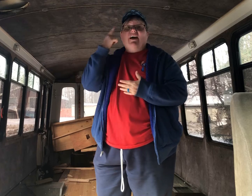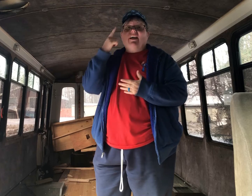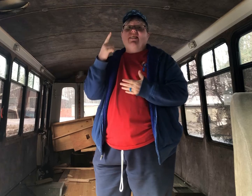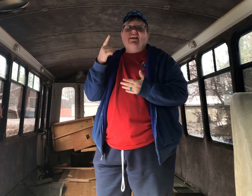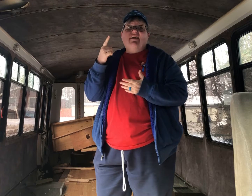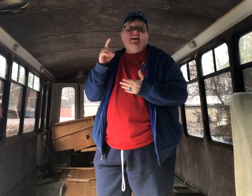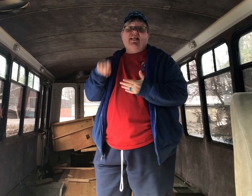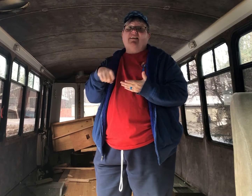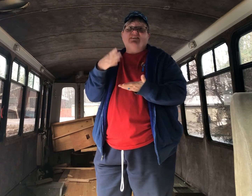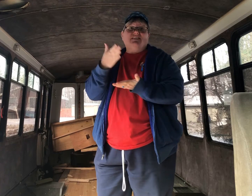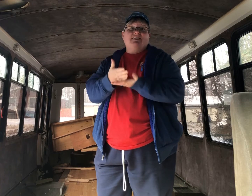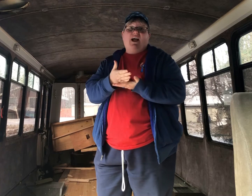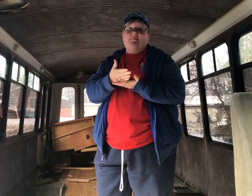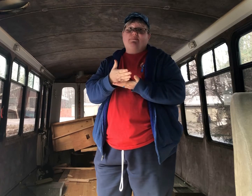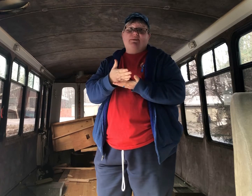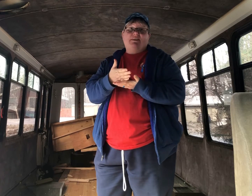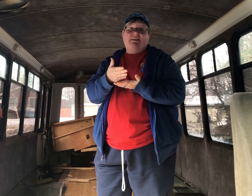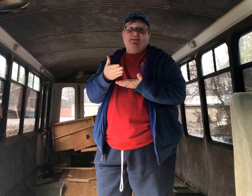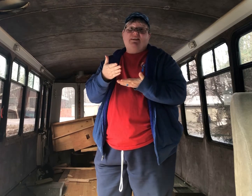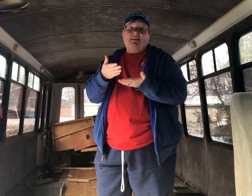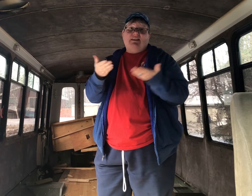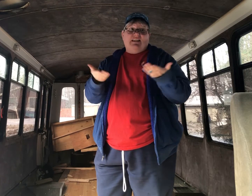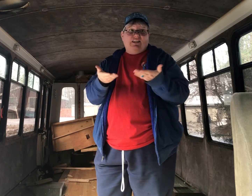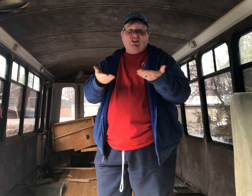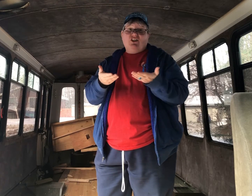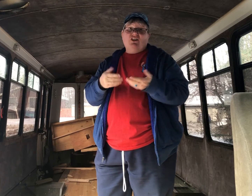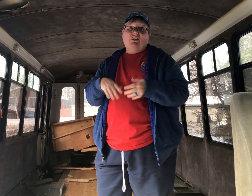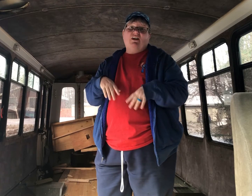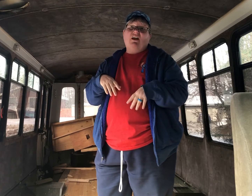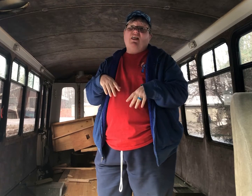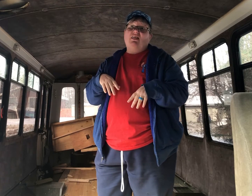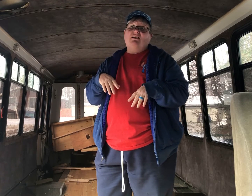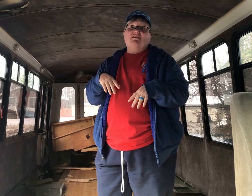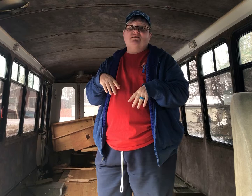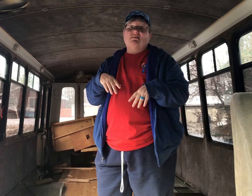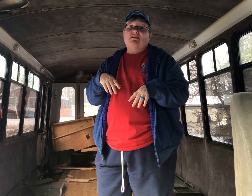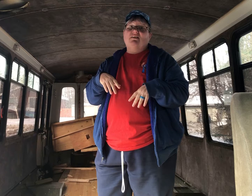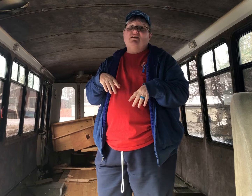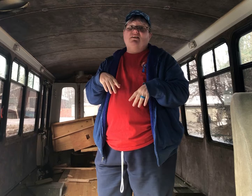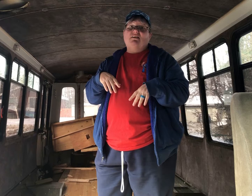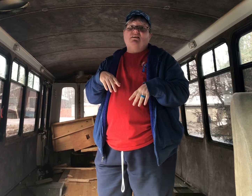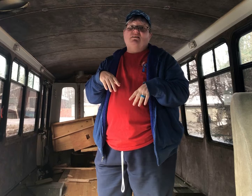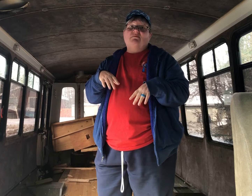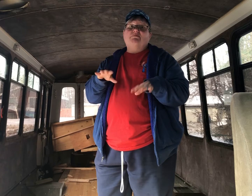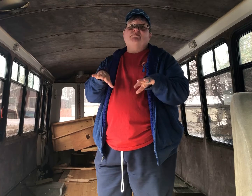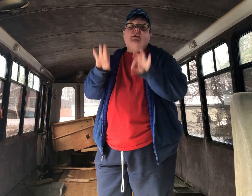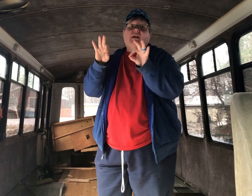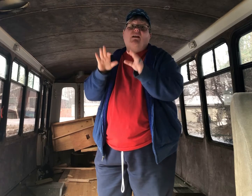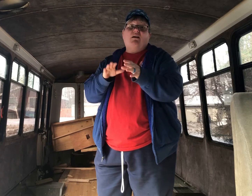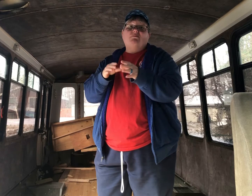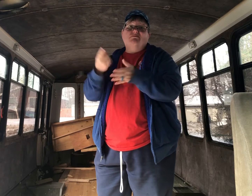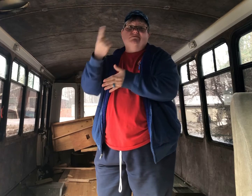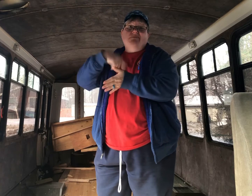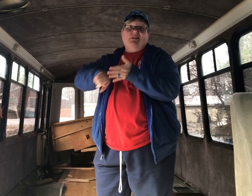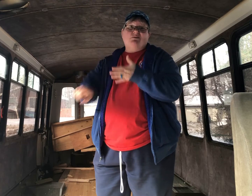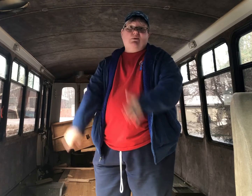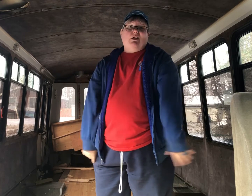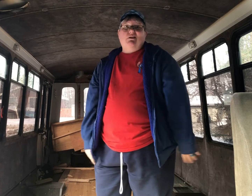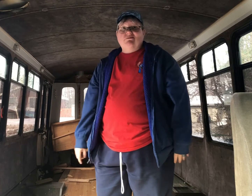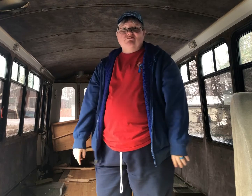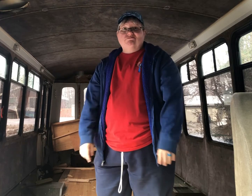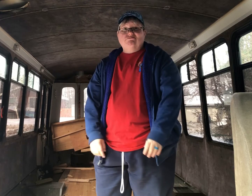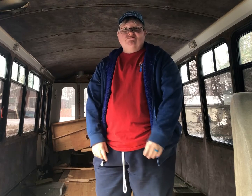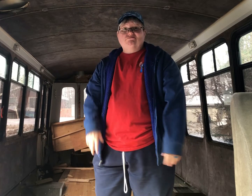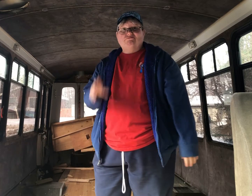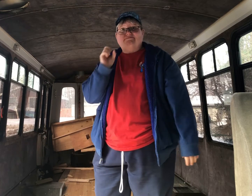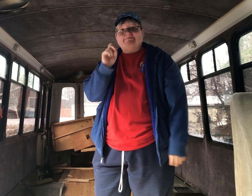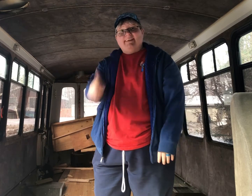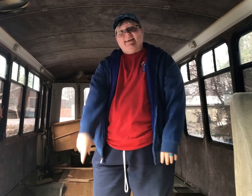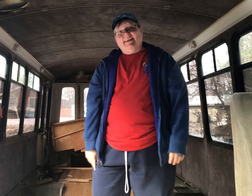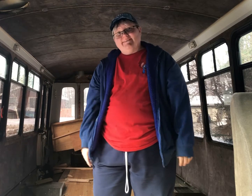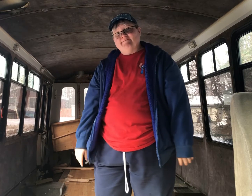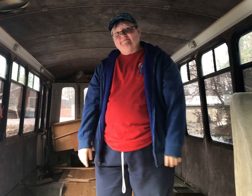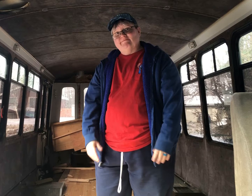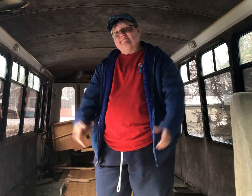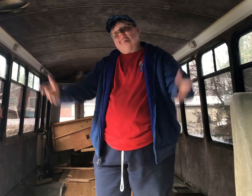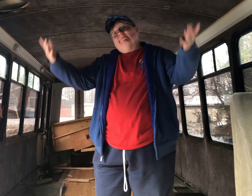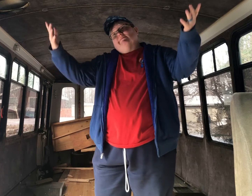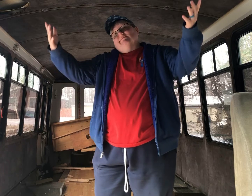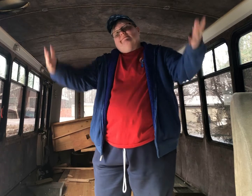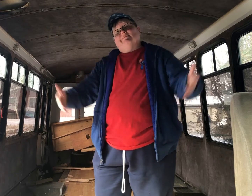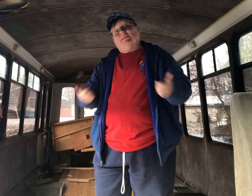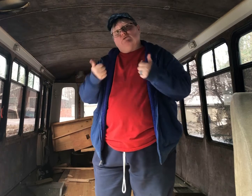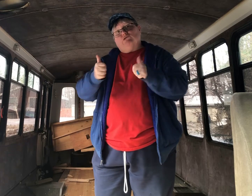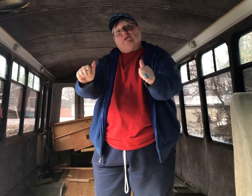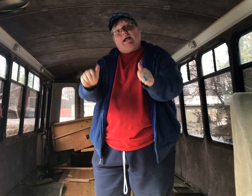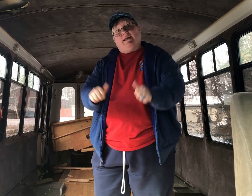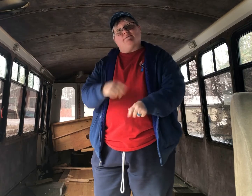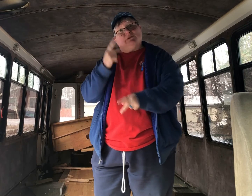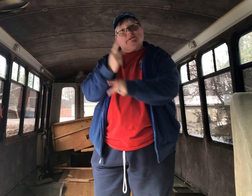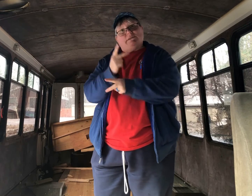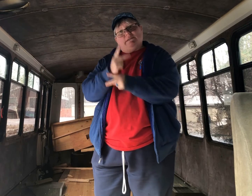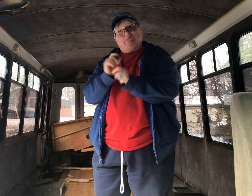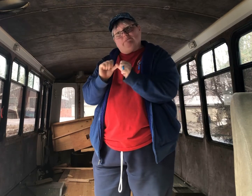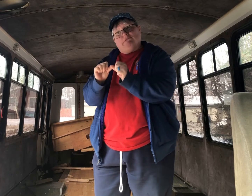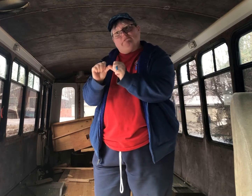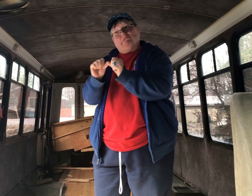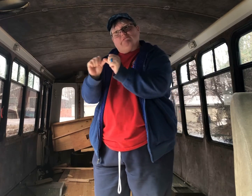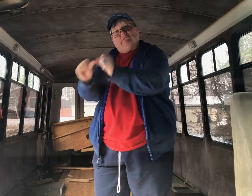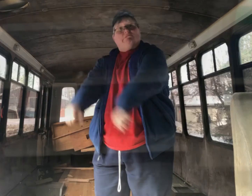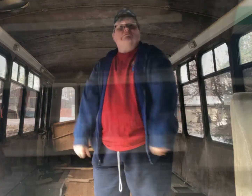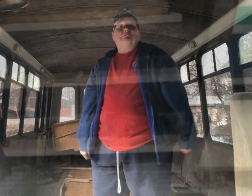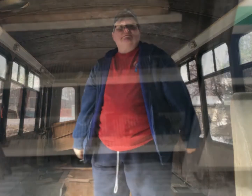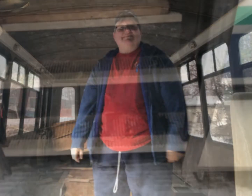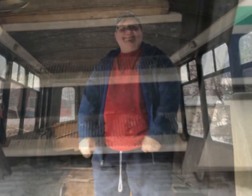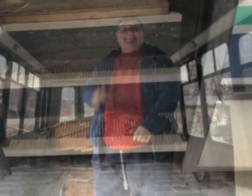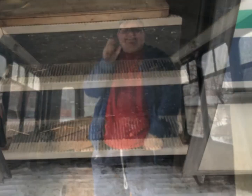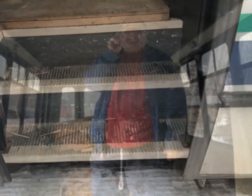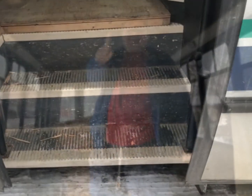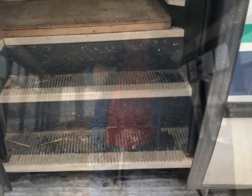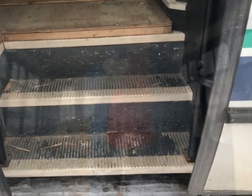So I think I'm gonna have to stop and here, and pick up next week. Okay, well I tried. I'll keep at it.